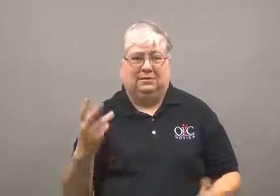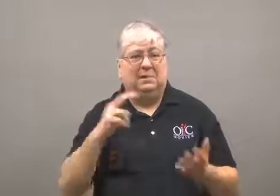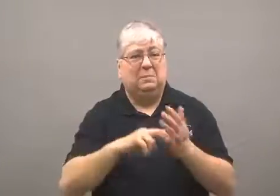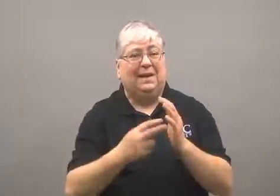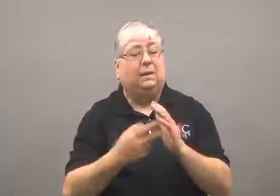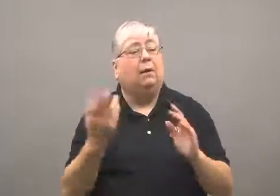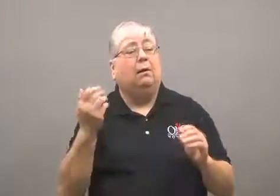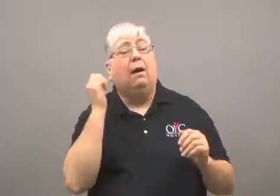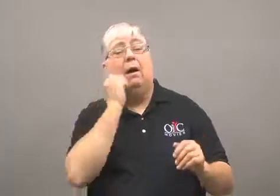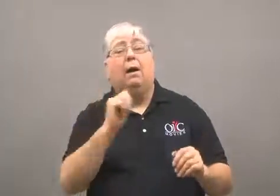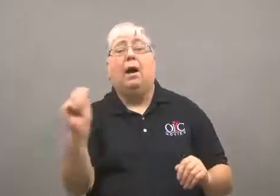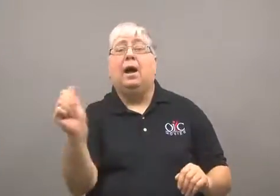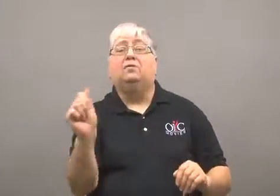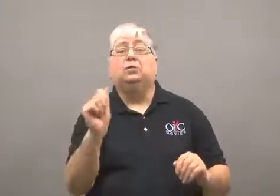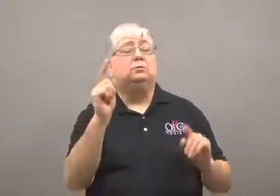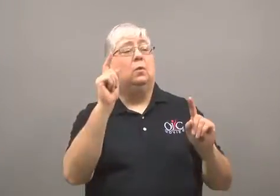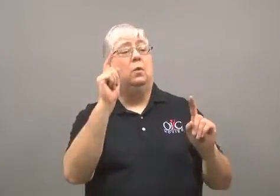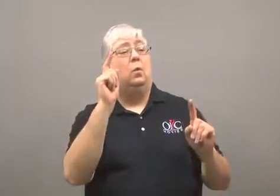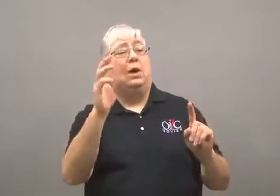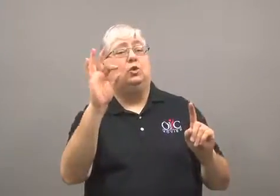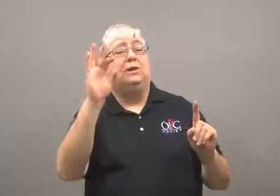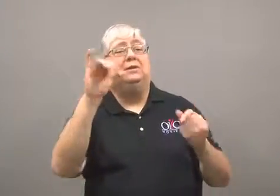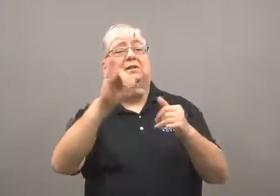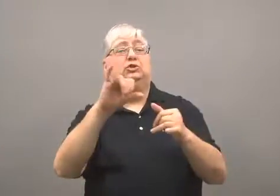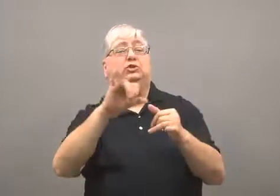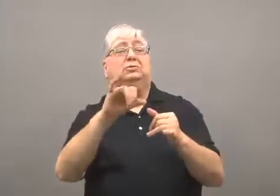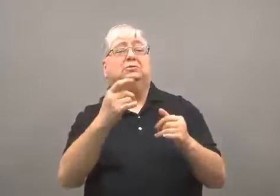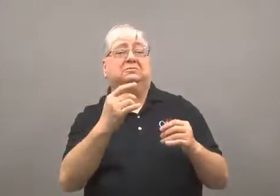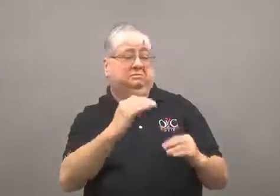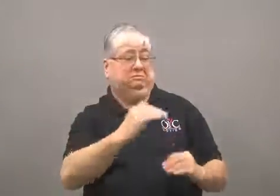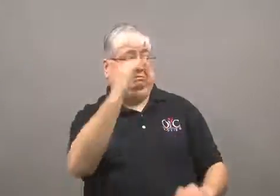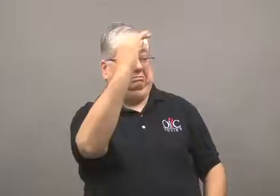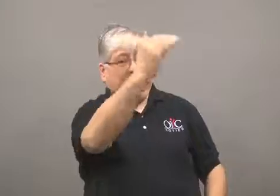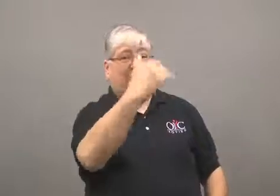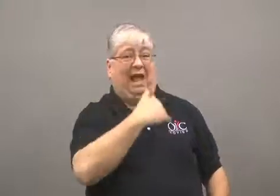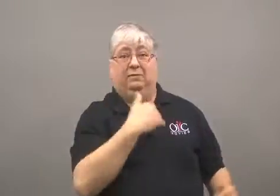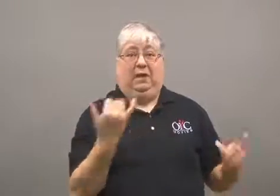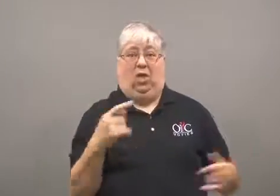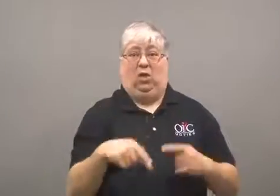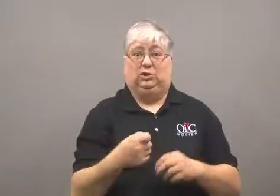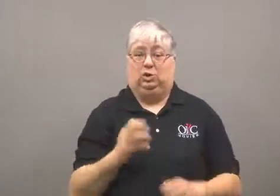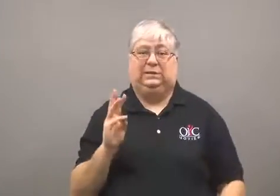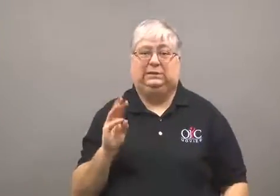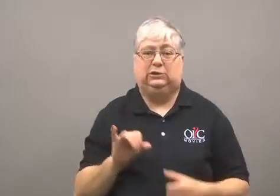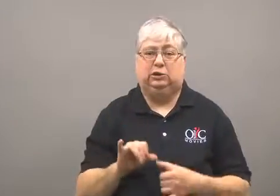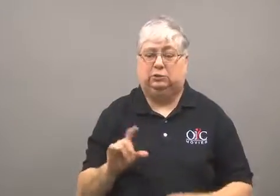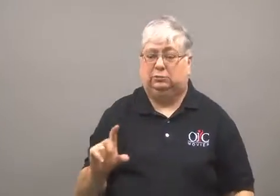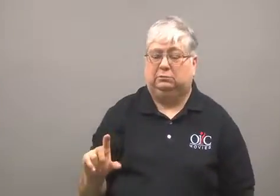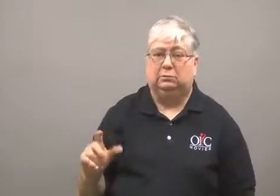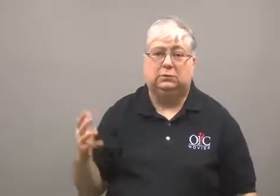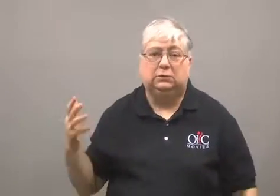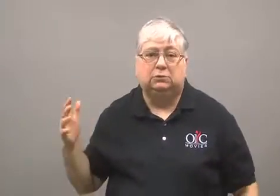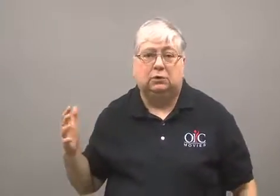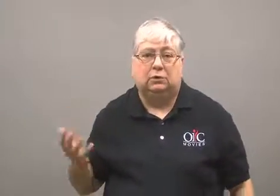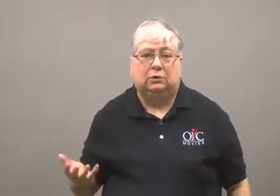That means areas that might normally have 100 inches only had 6 inches.